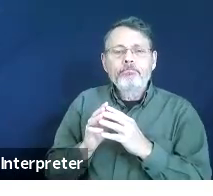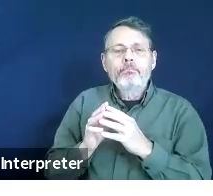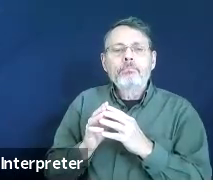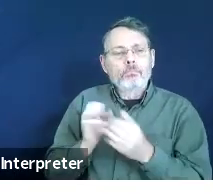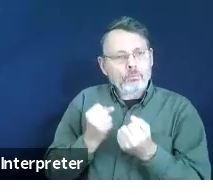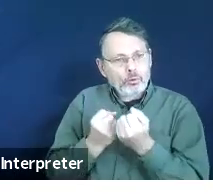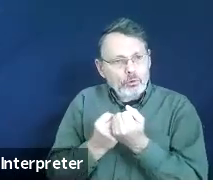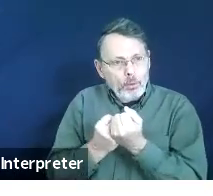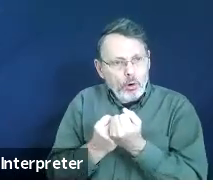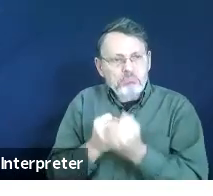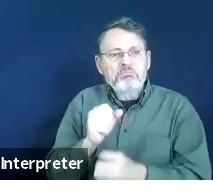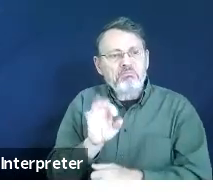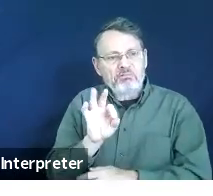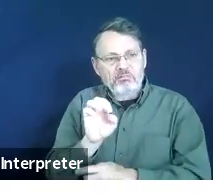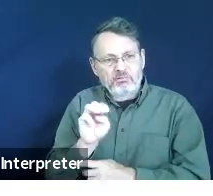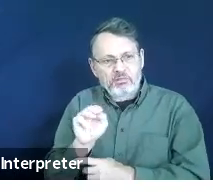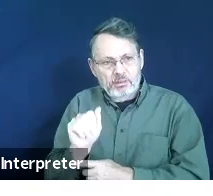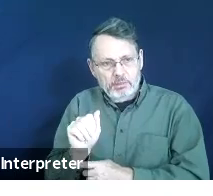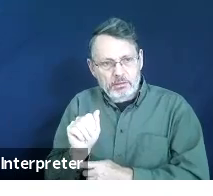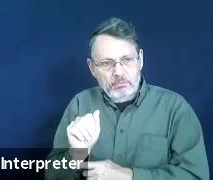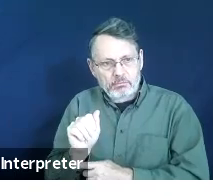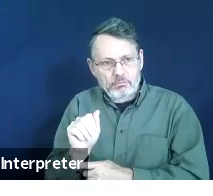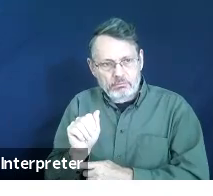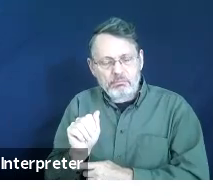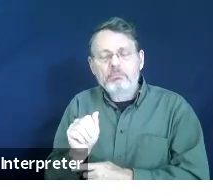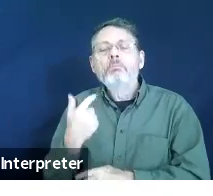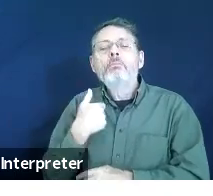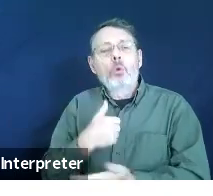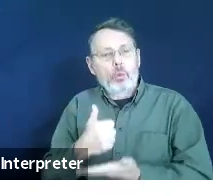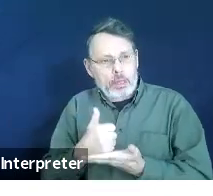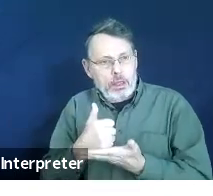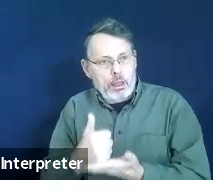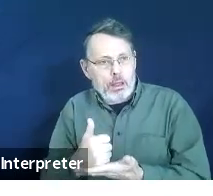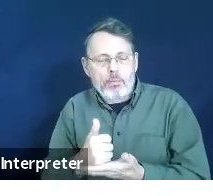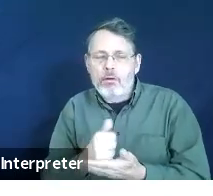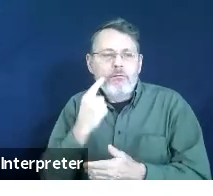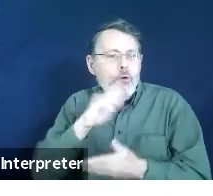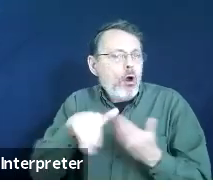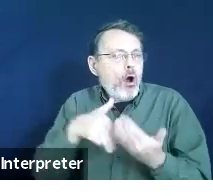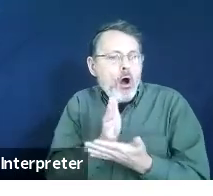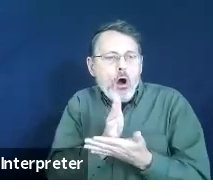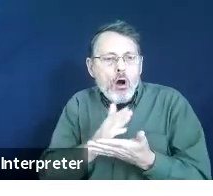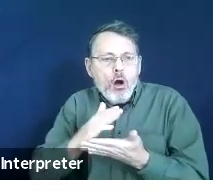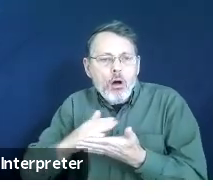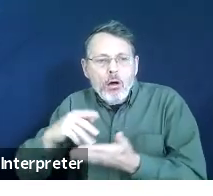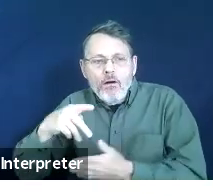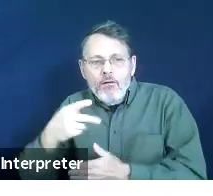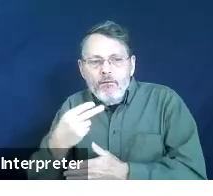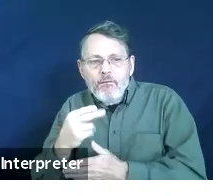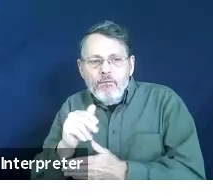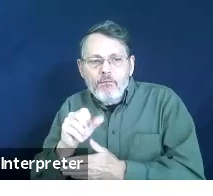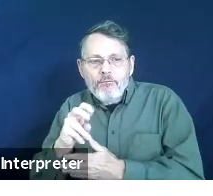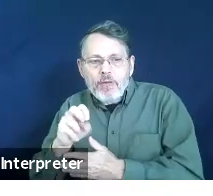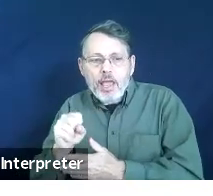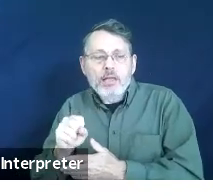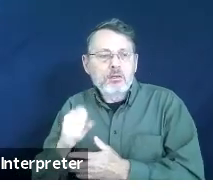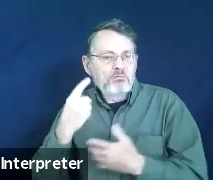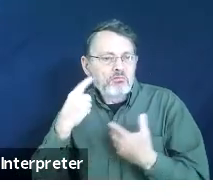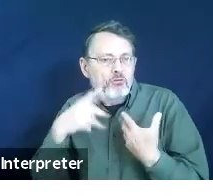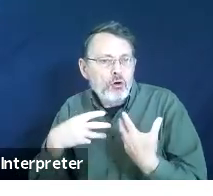of FEMA in which we help with all phases of recovery, before, during and after a disaster,